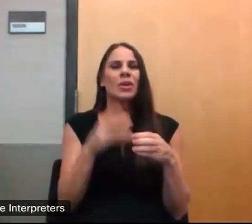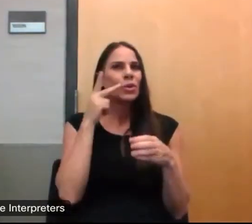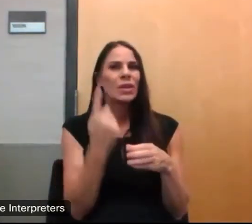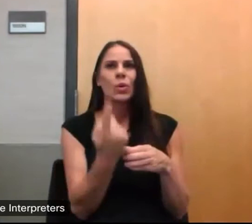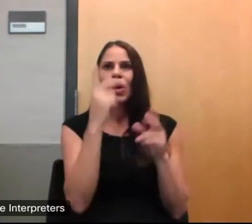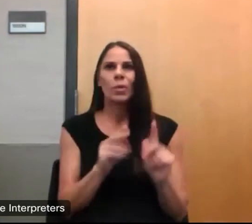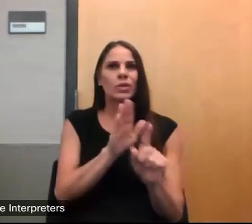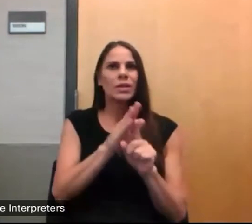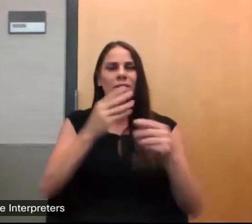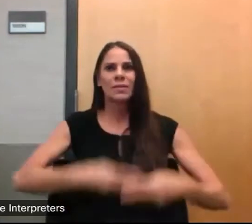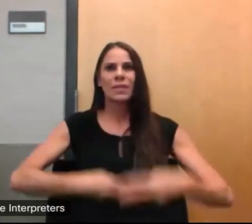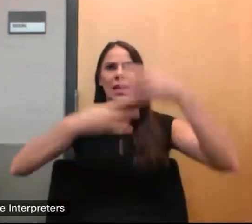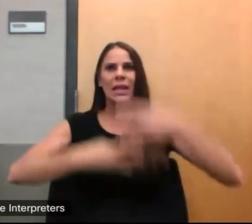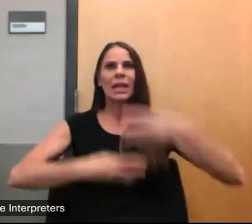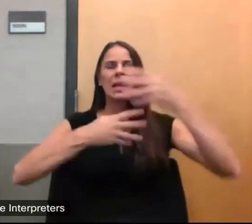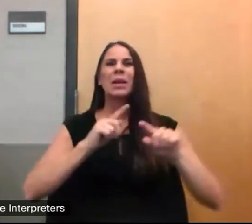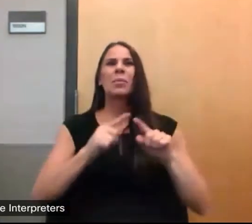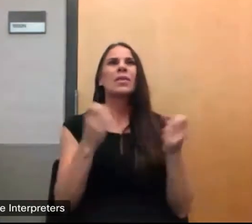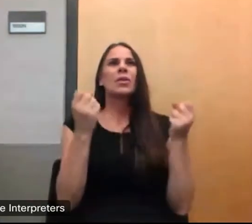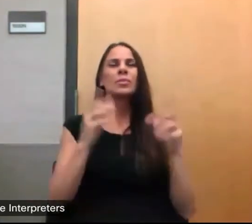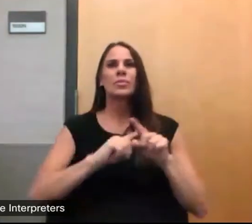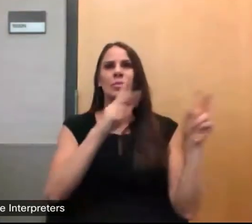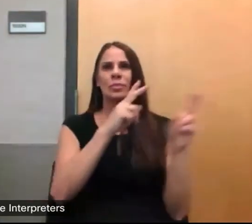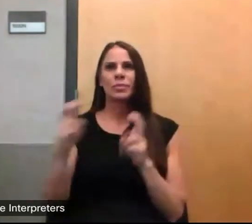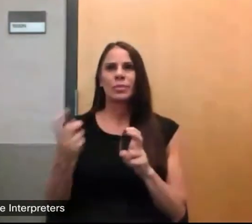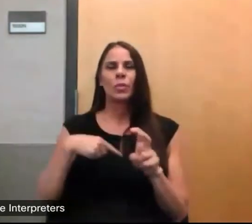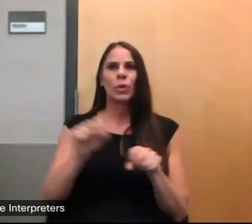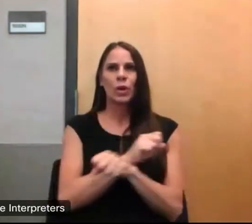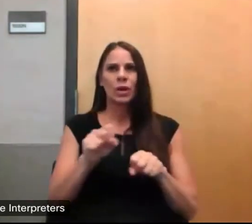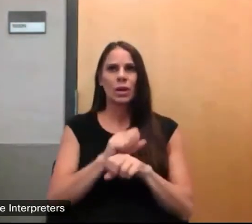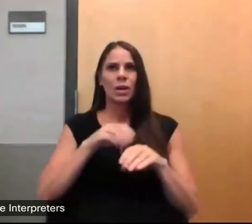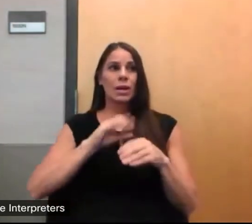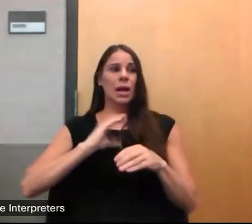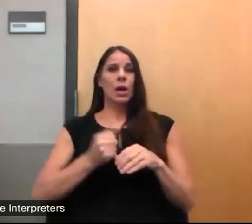there's so many so many different issues that we work on in our firm, we find that things,